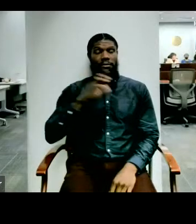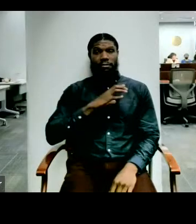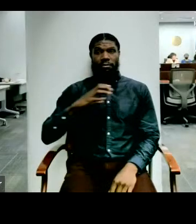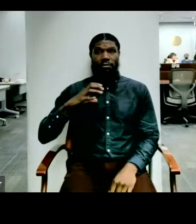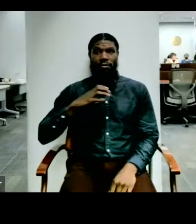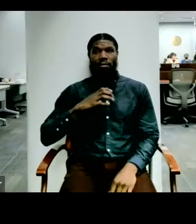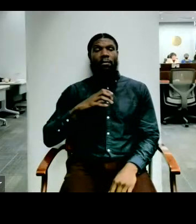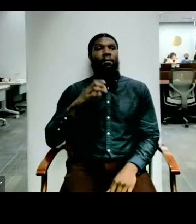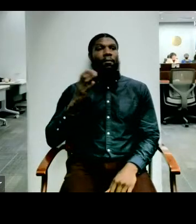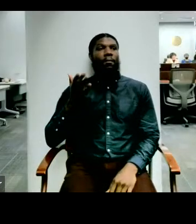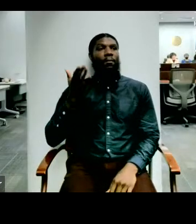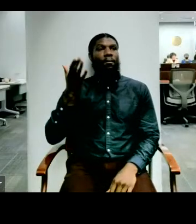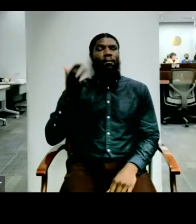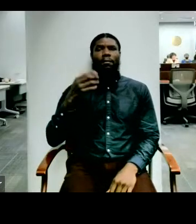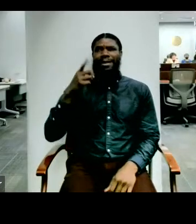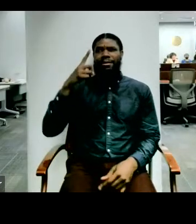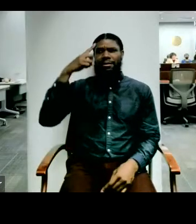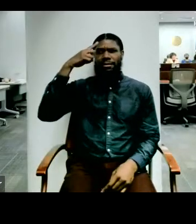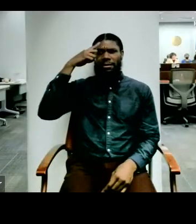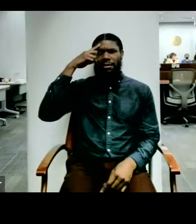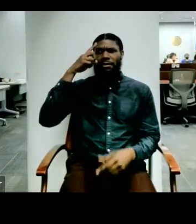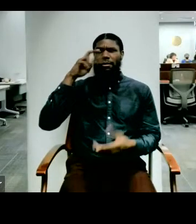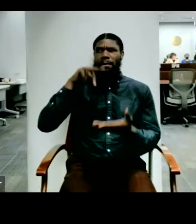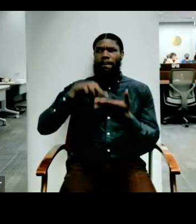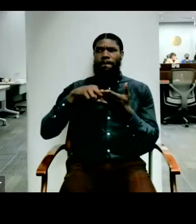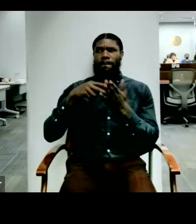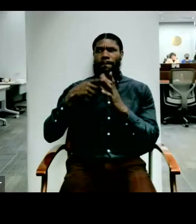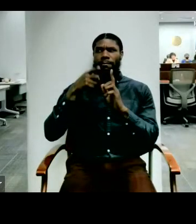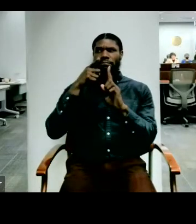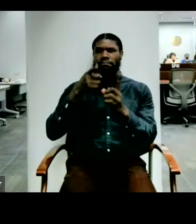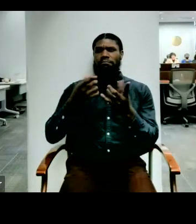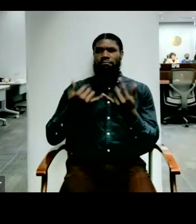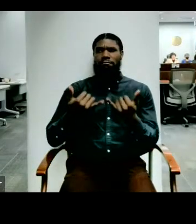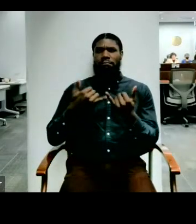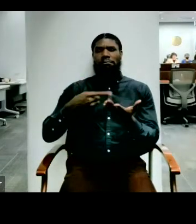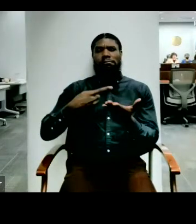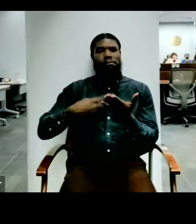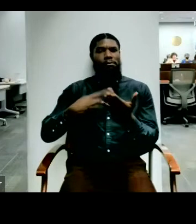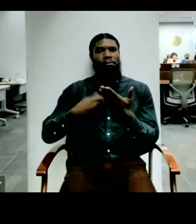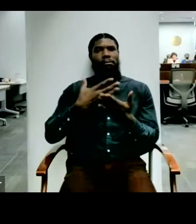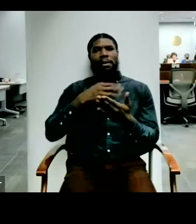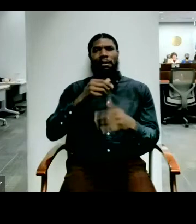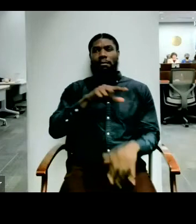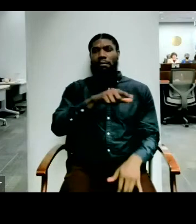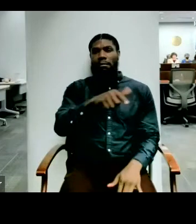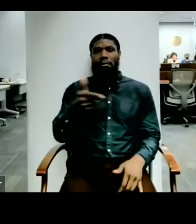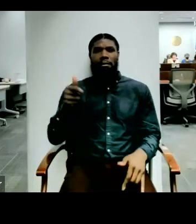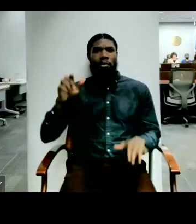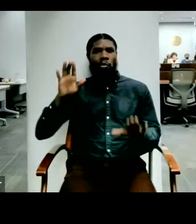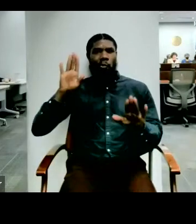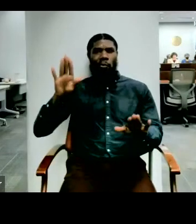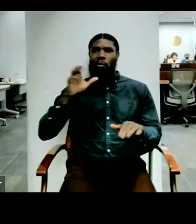I believe the purpose today is to talk and hear from witnesses as opposed to the procedure,